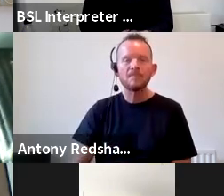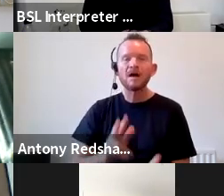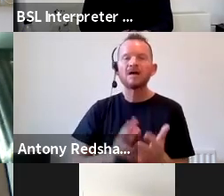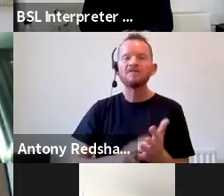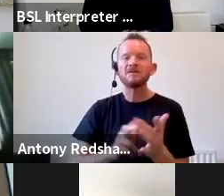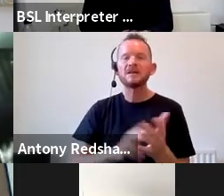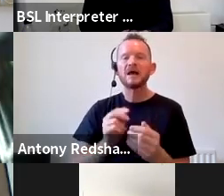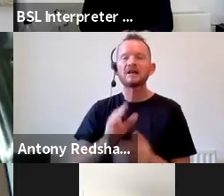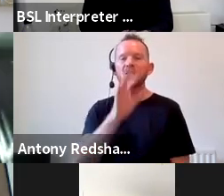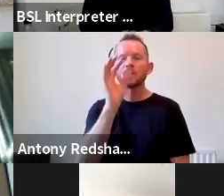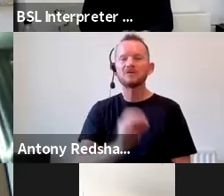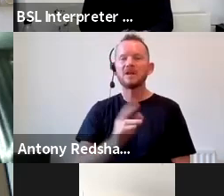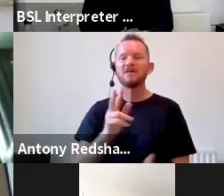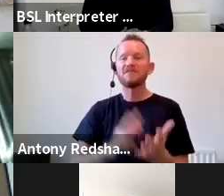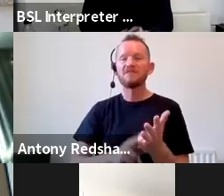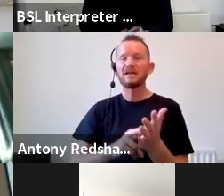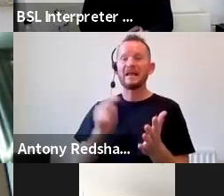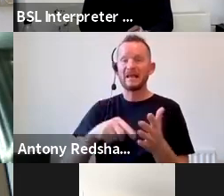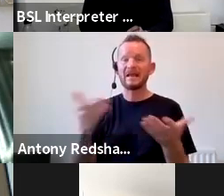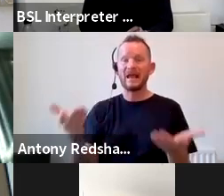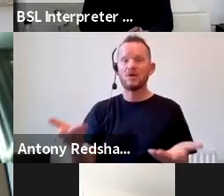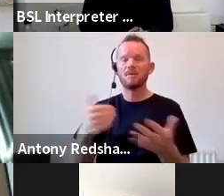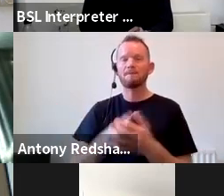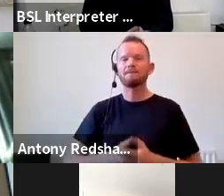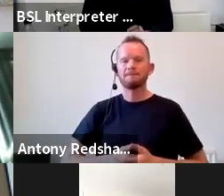Question. Yes, she's here now.